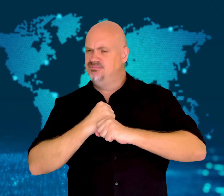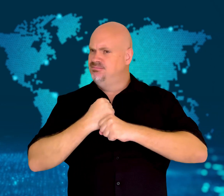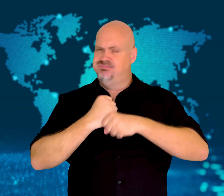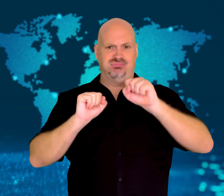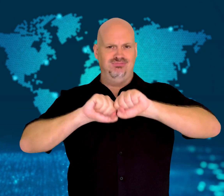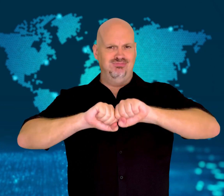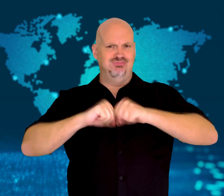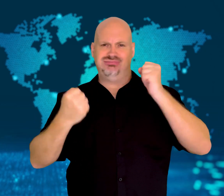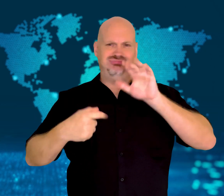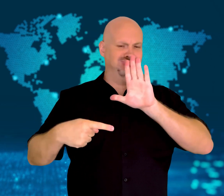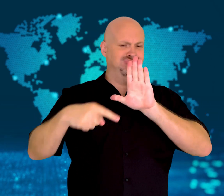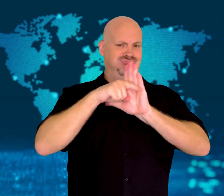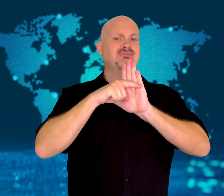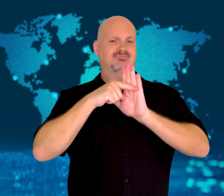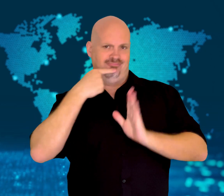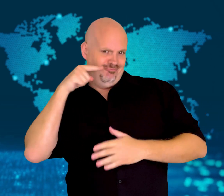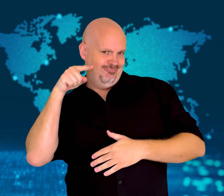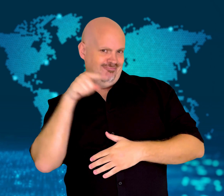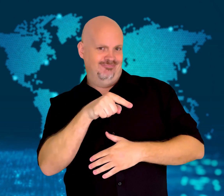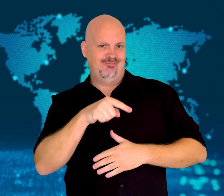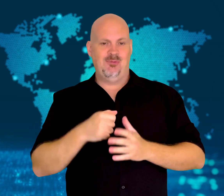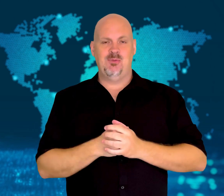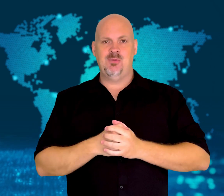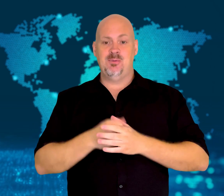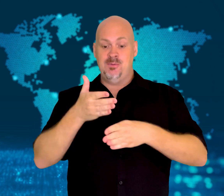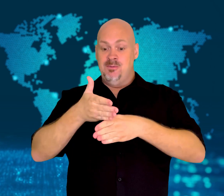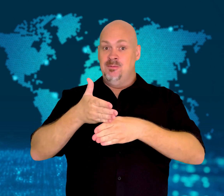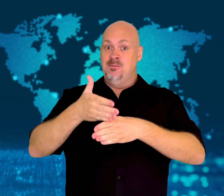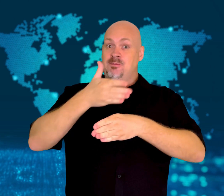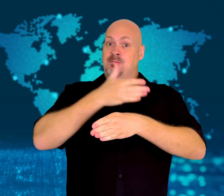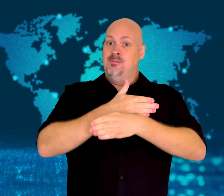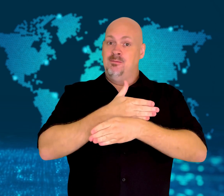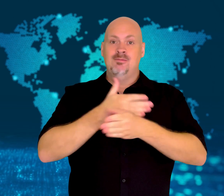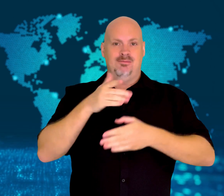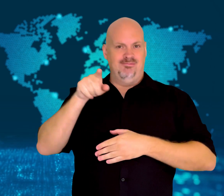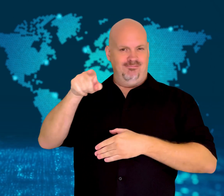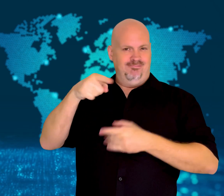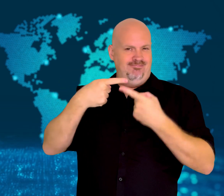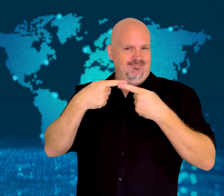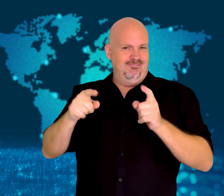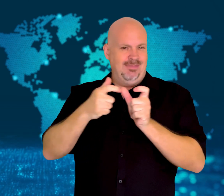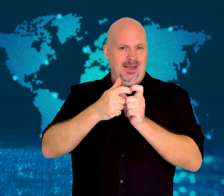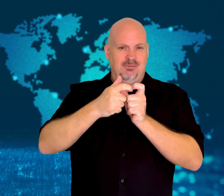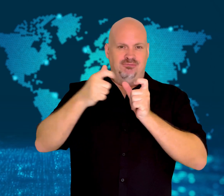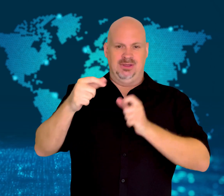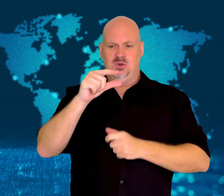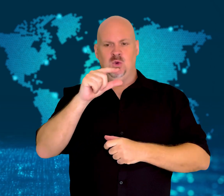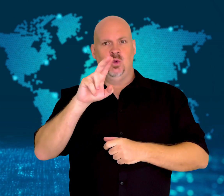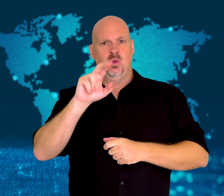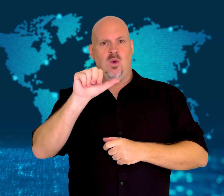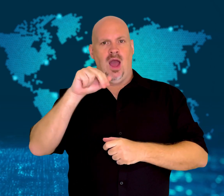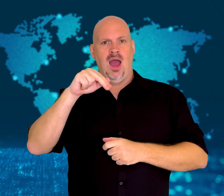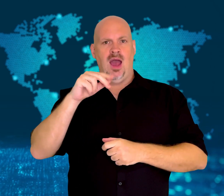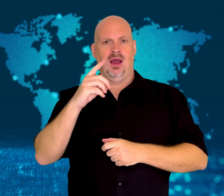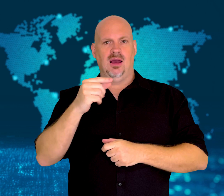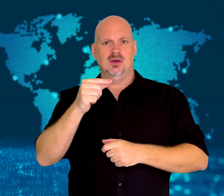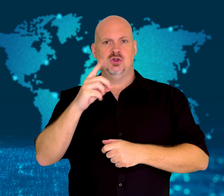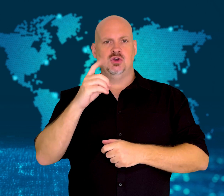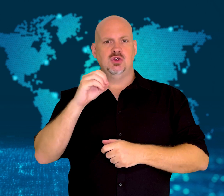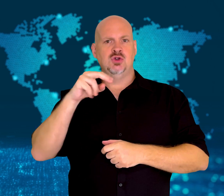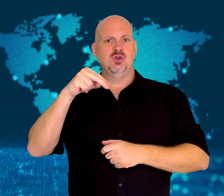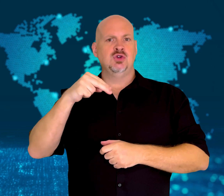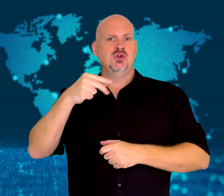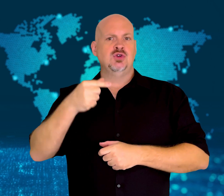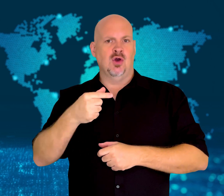Prior to this, the title was held by a 518-meter bridge